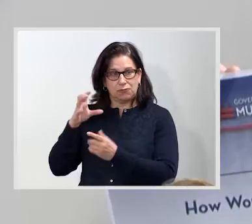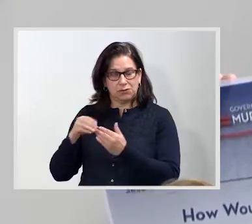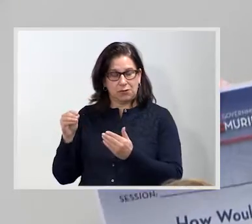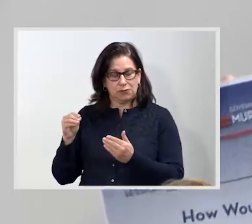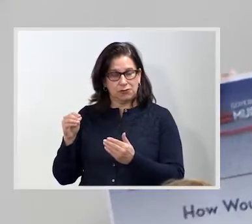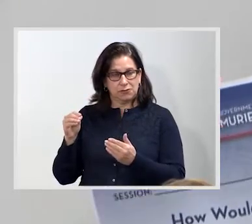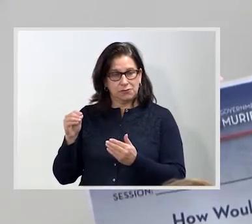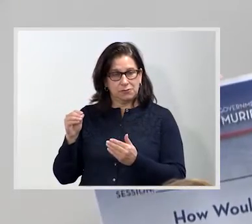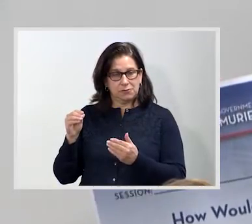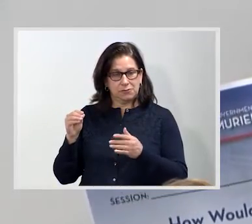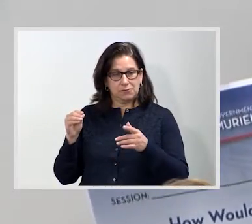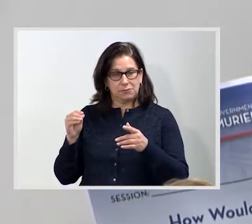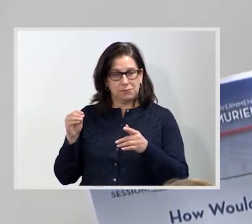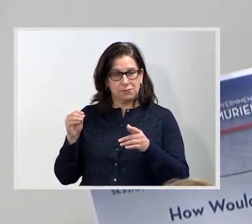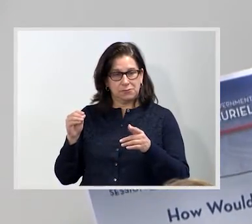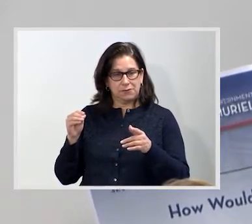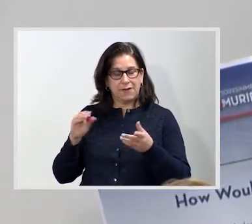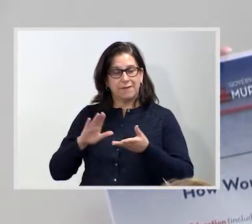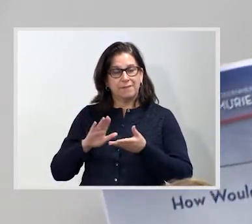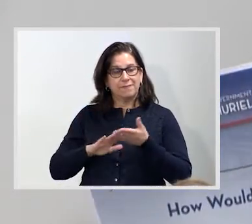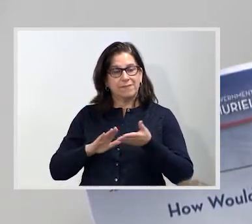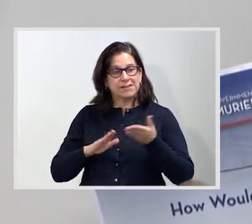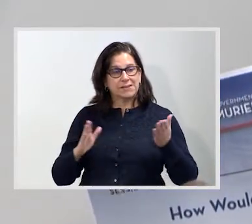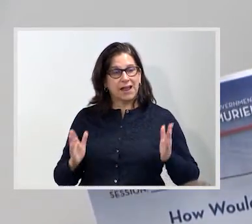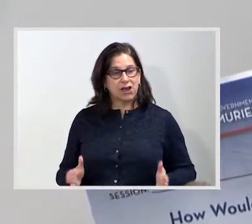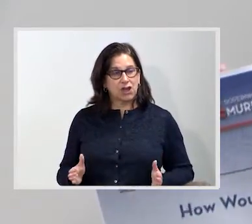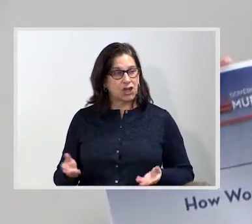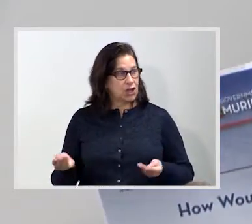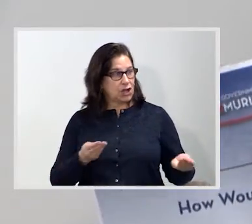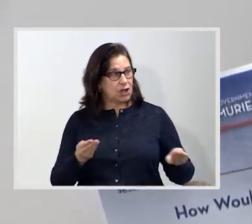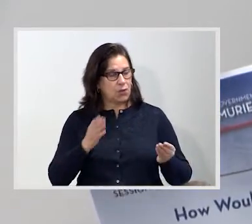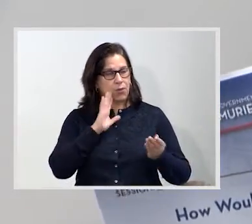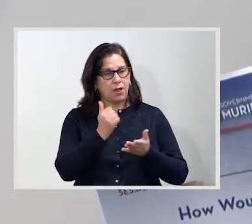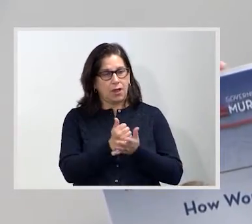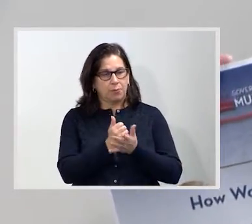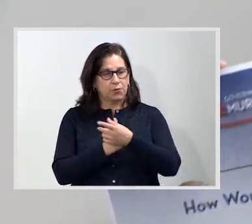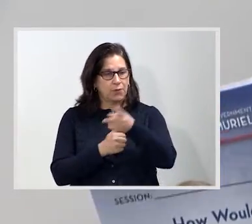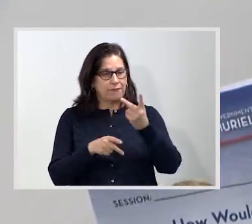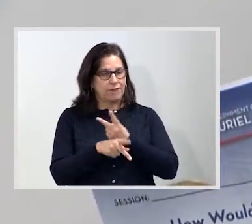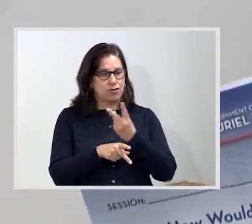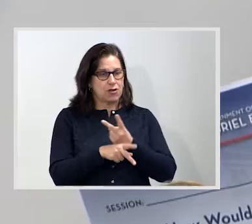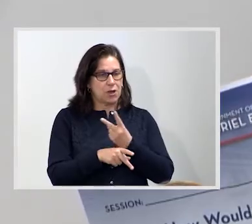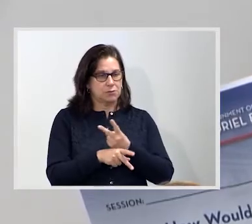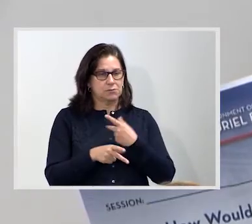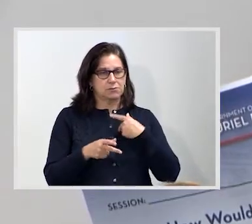YOU HAVE 10 MINUTES NOW TO FIGURE OUT AMONGST YOURSELVES HOW YOU WOULD SPEND THE $100.